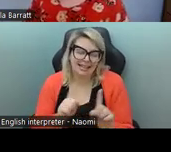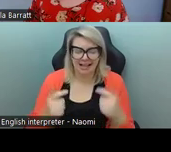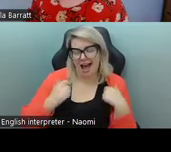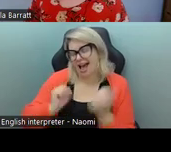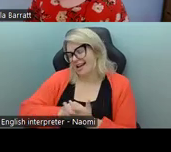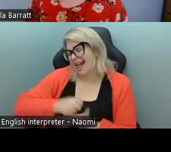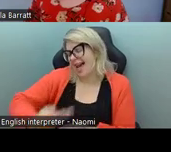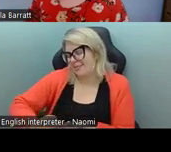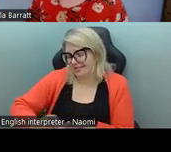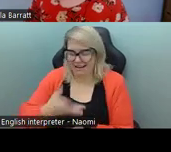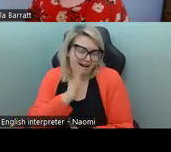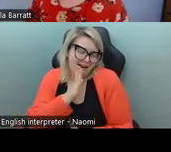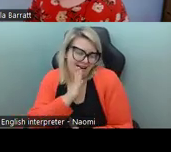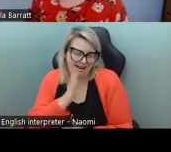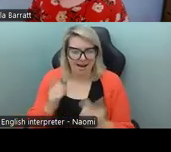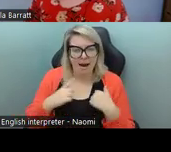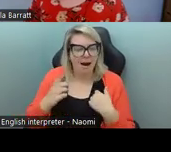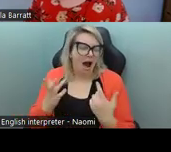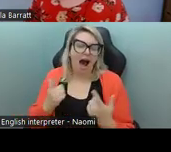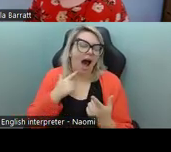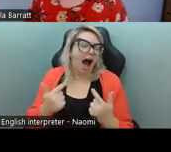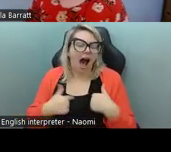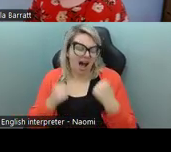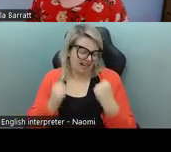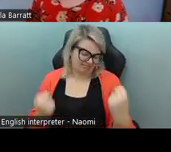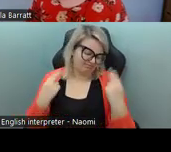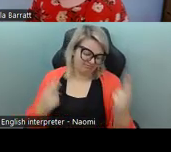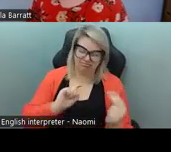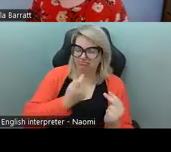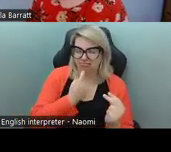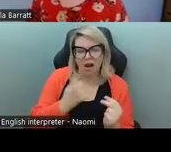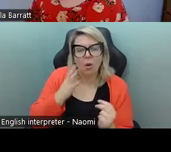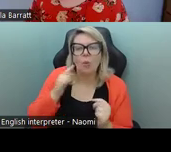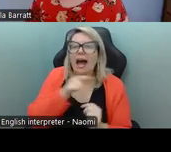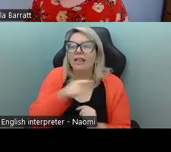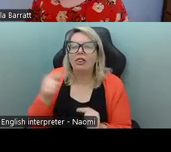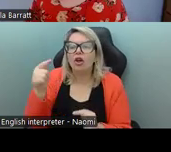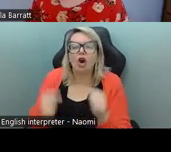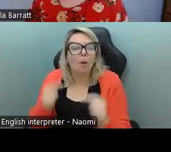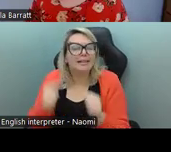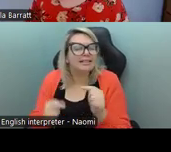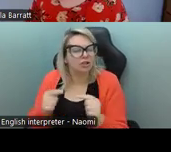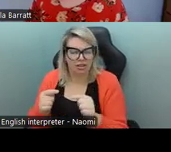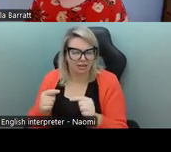You want to stay ahead, you have to work when your competition is unplugging. Steve Jobs didn't take the weekends off.